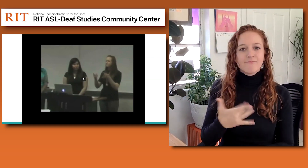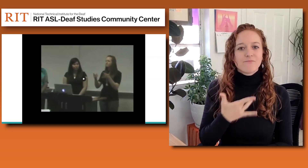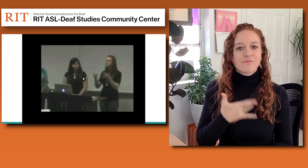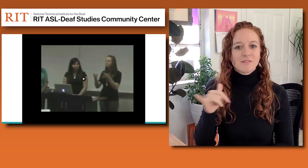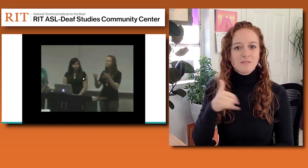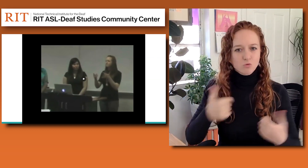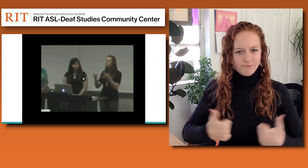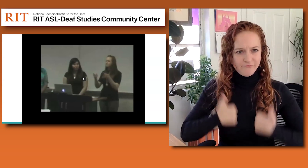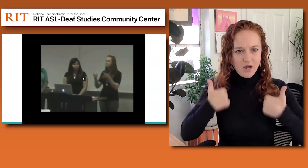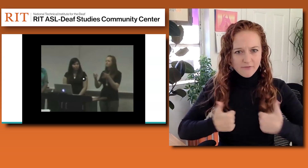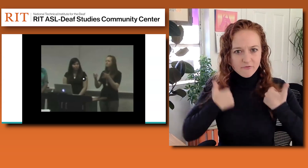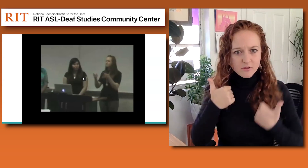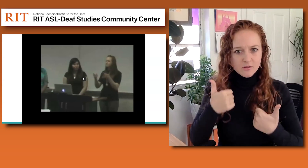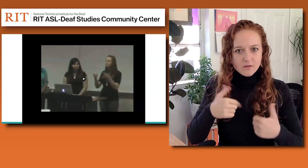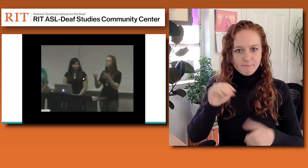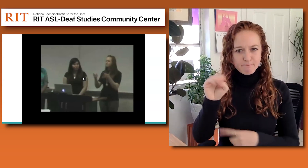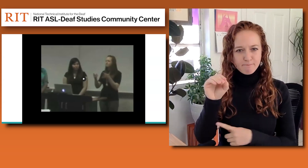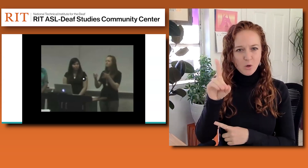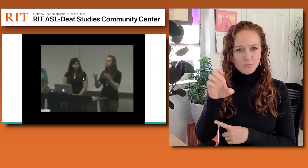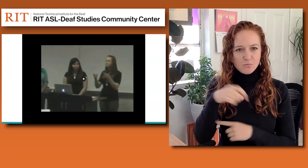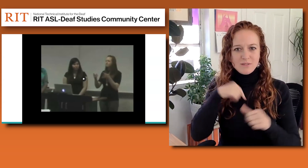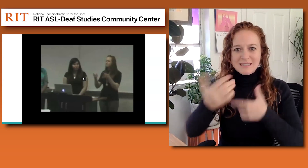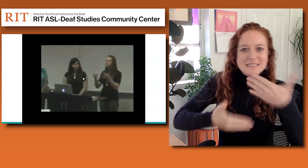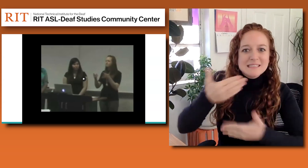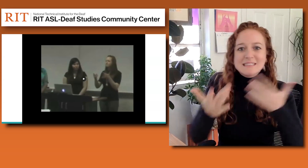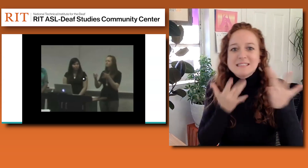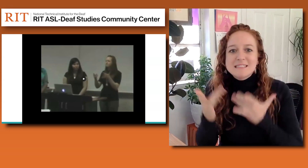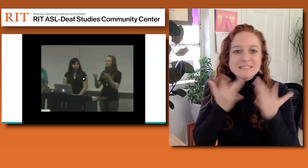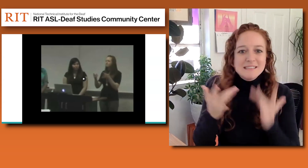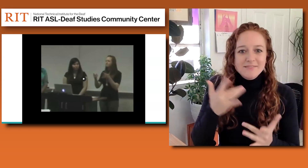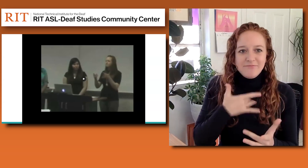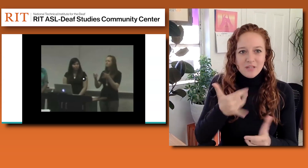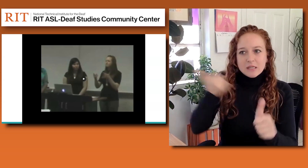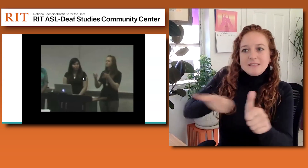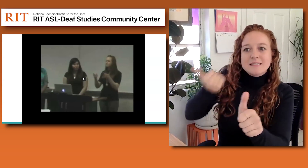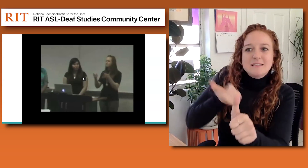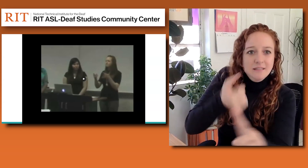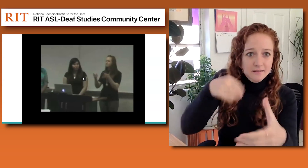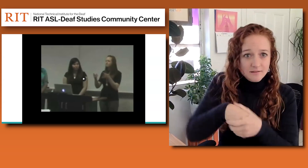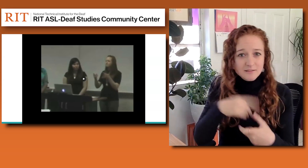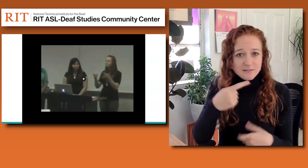Now, at that time, I felt I was in survival mode. I just was trying to get through.